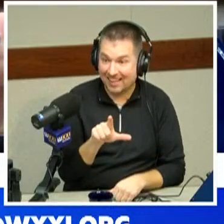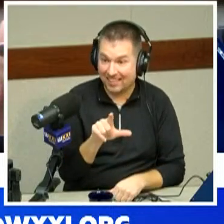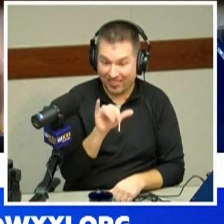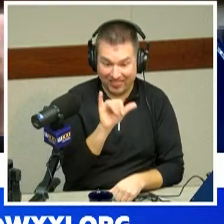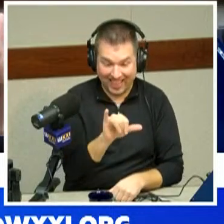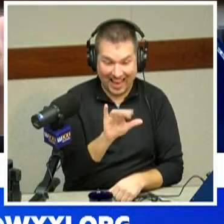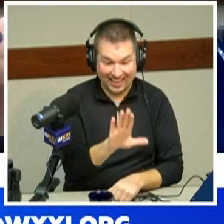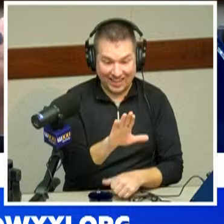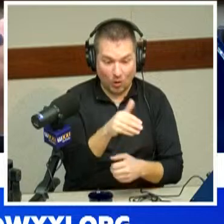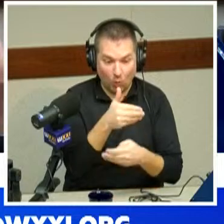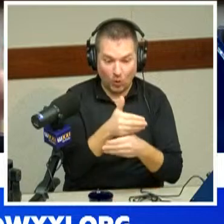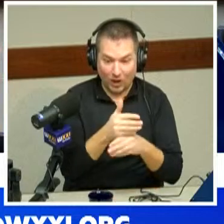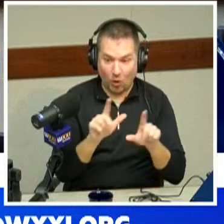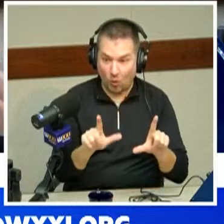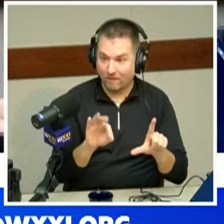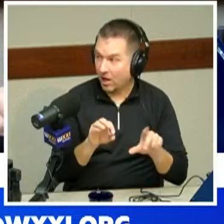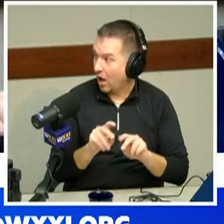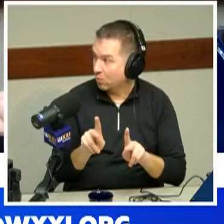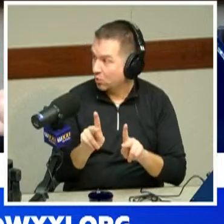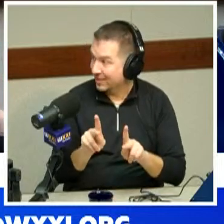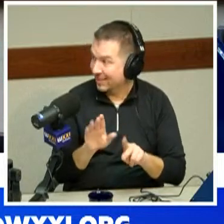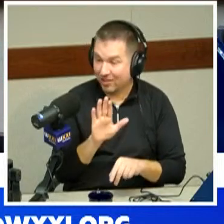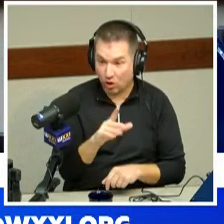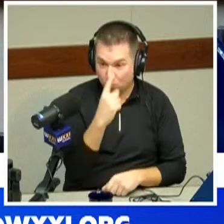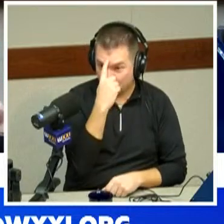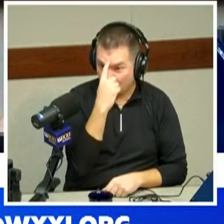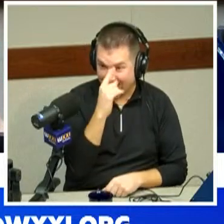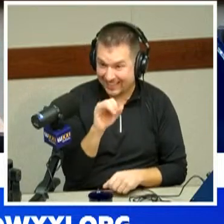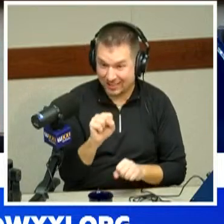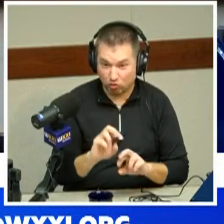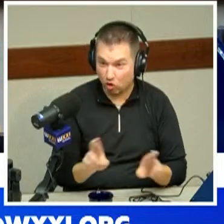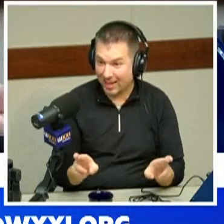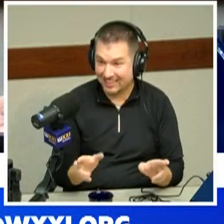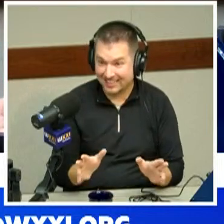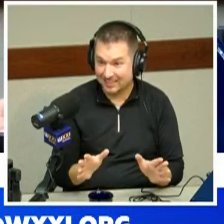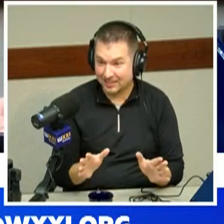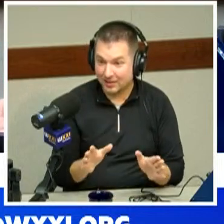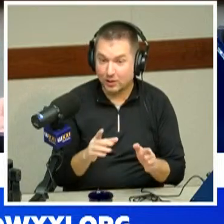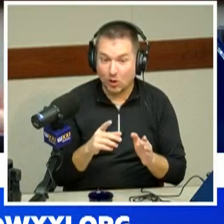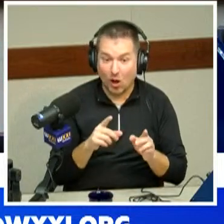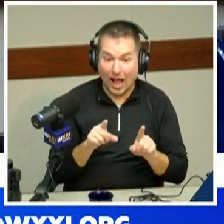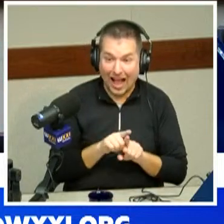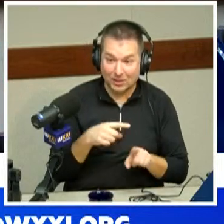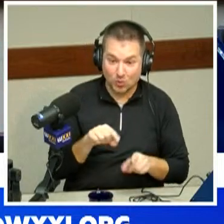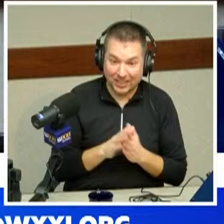of opportunity their brain is just ready for as we become older it becomes more challenging um